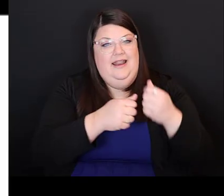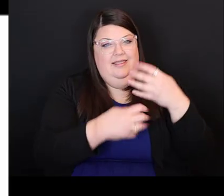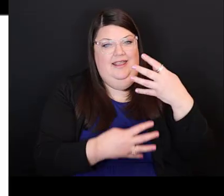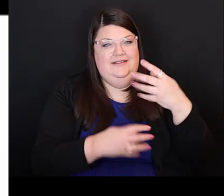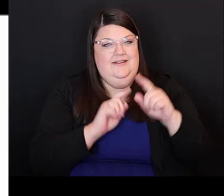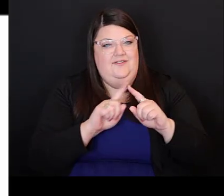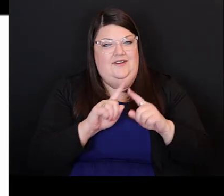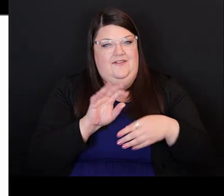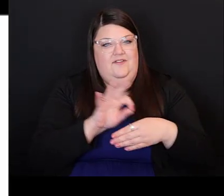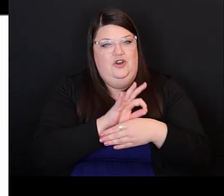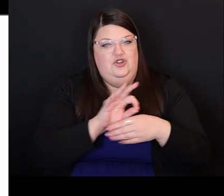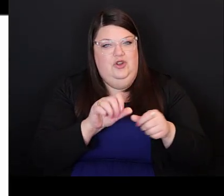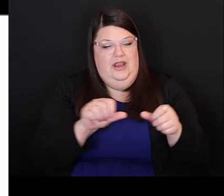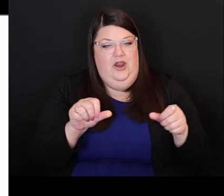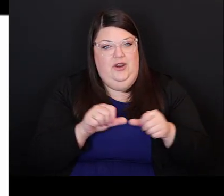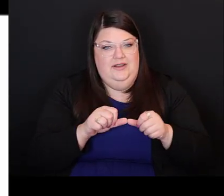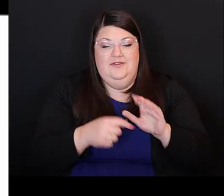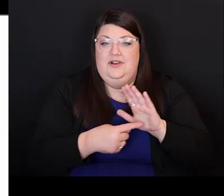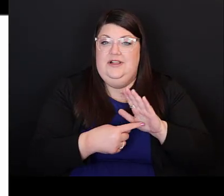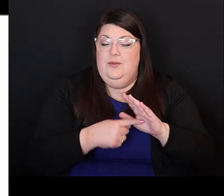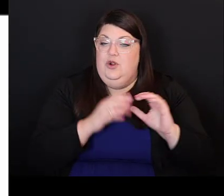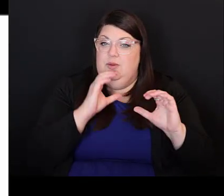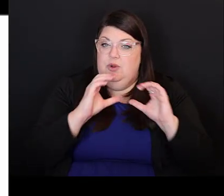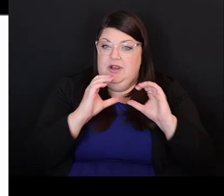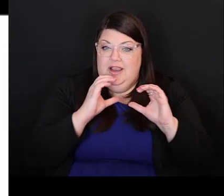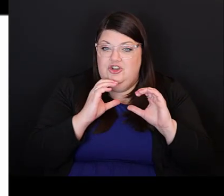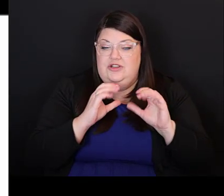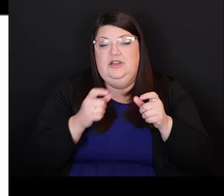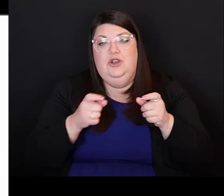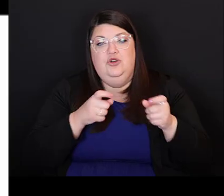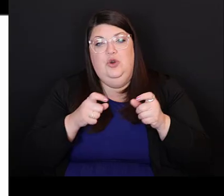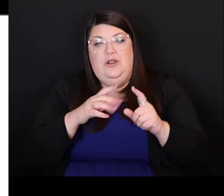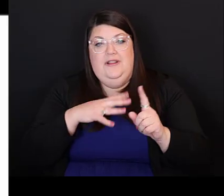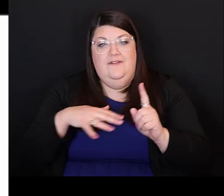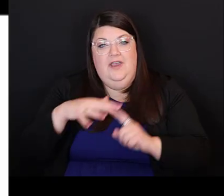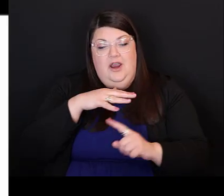your goal and a list of different functional areas, for example,